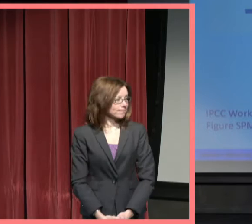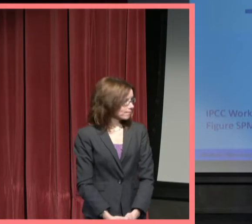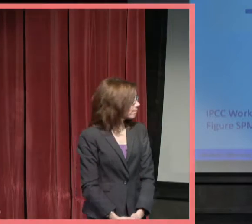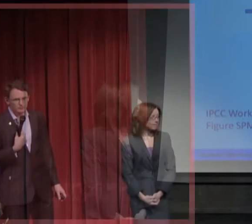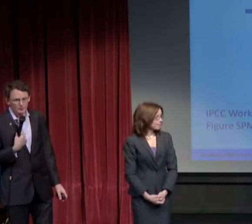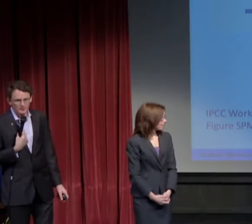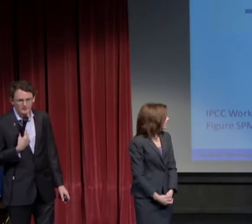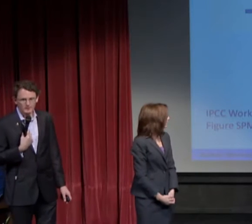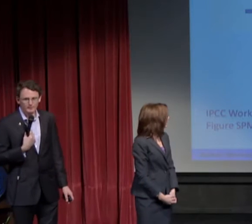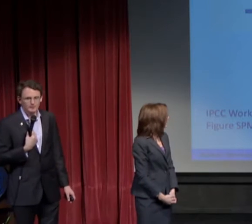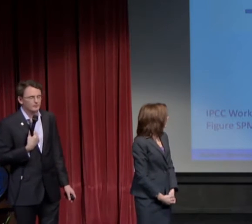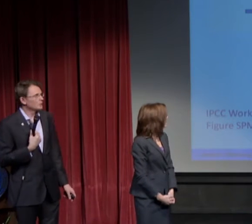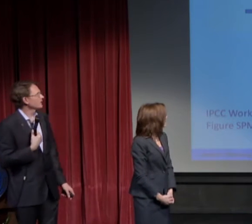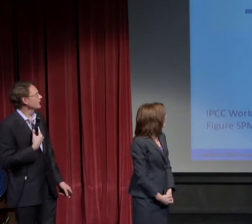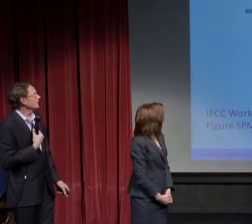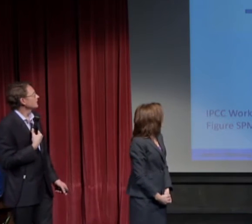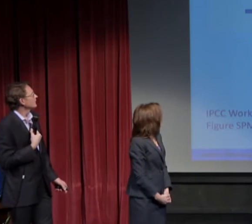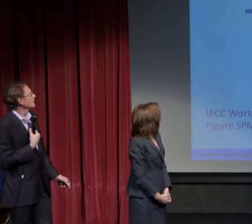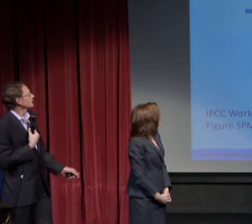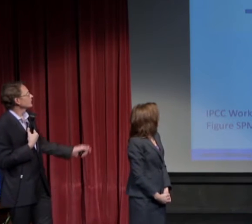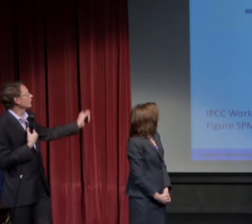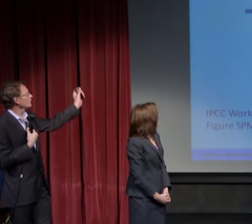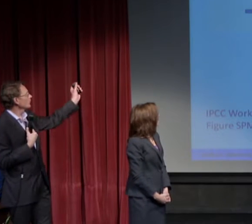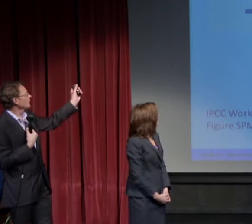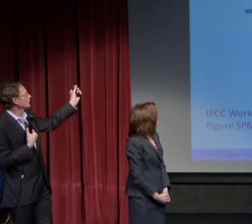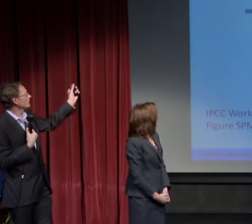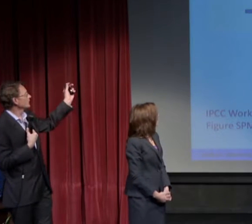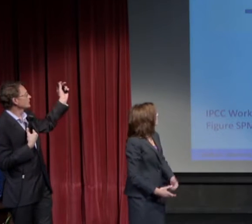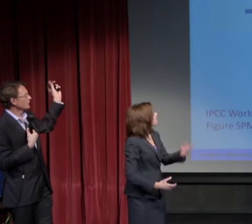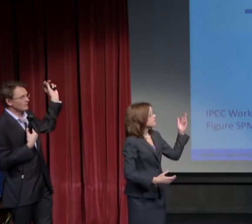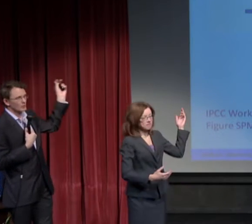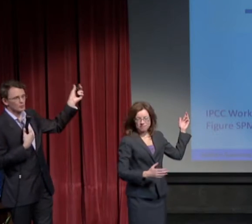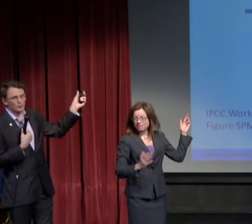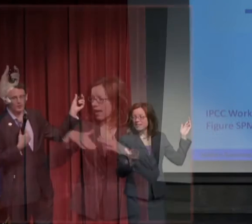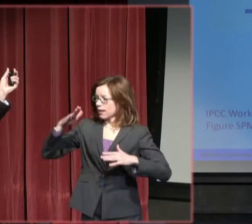And just to show in a different form again, the top plot is now showing the whole world,